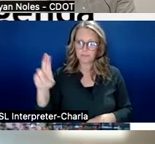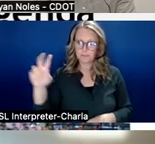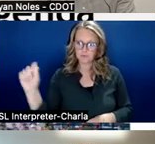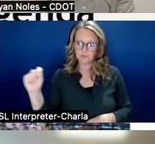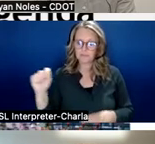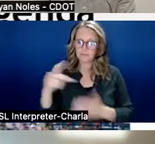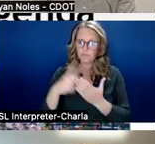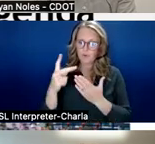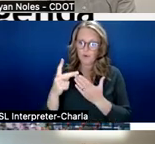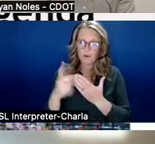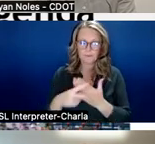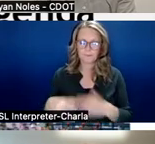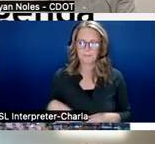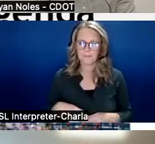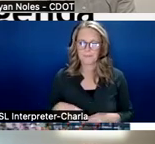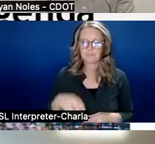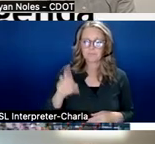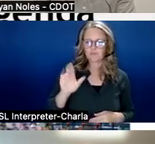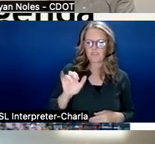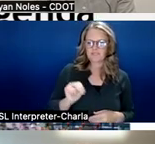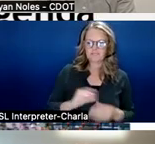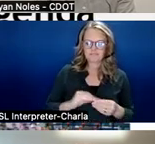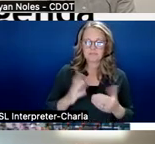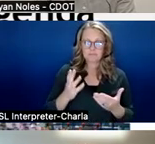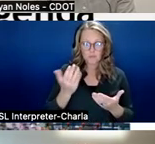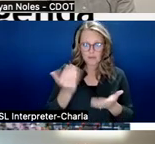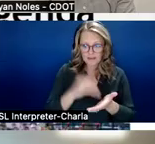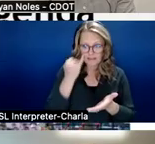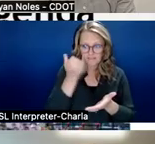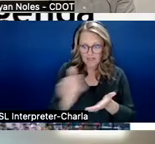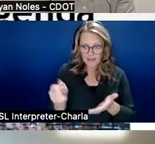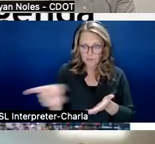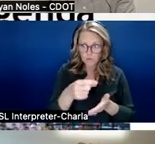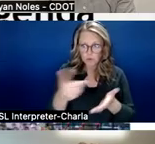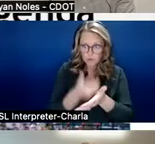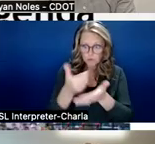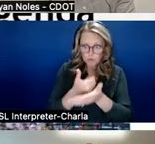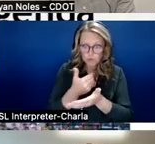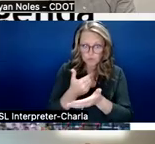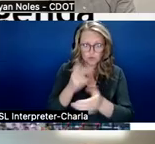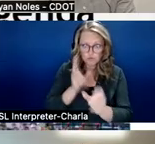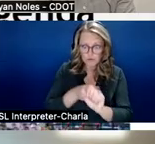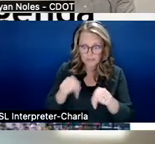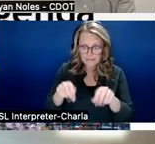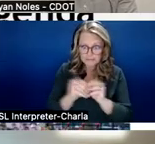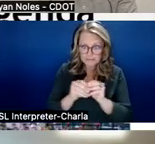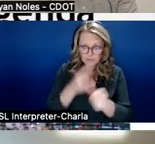Okay, so like I said, if anyone is new to the meeting, please drop your name in the chat and I'd like to meet you.